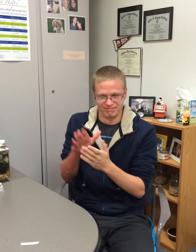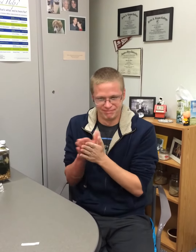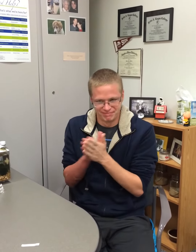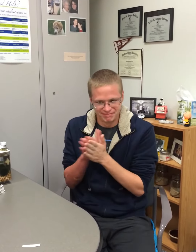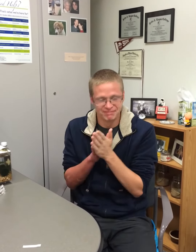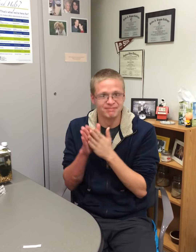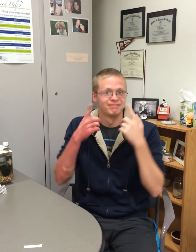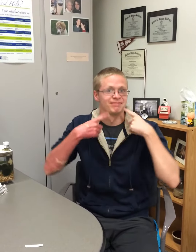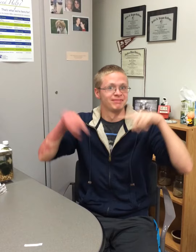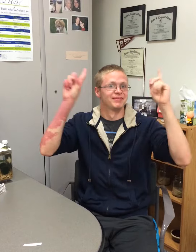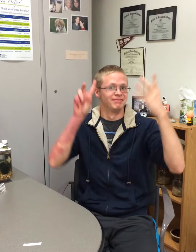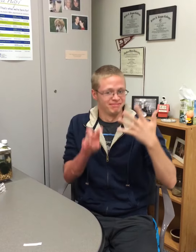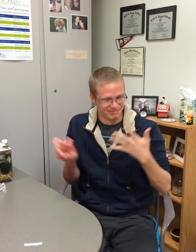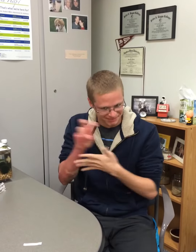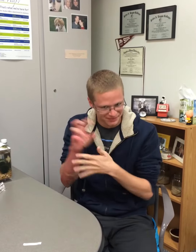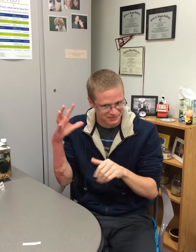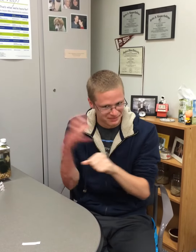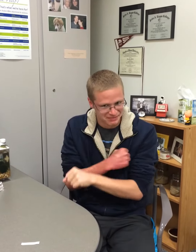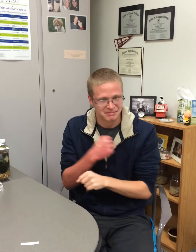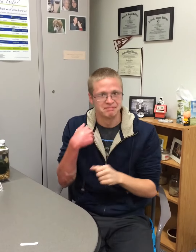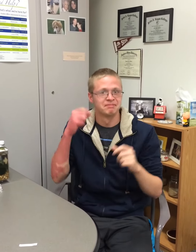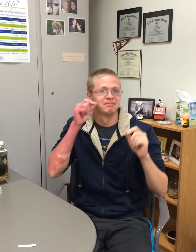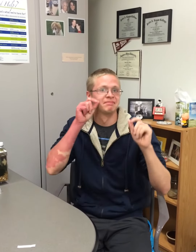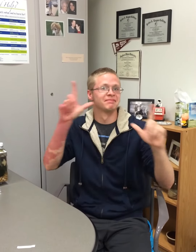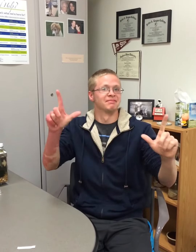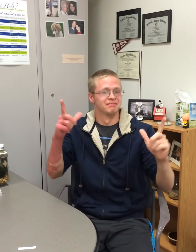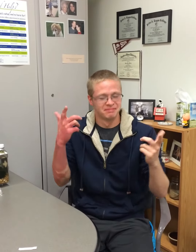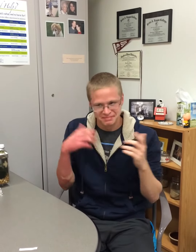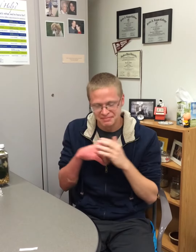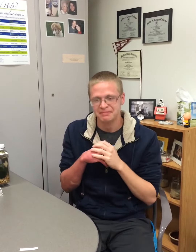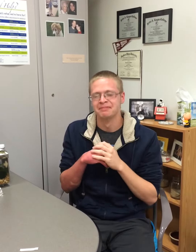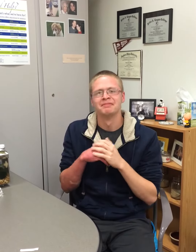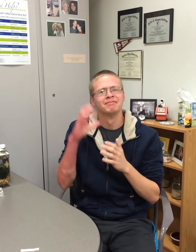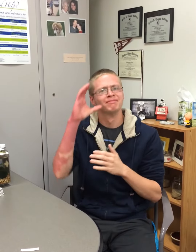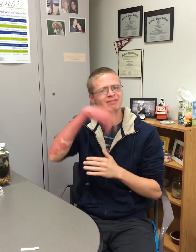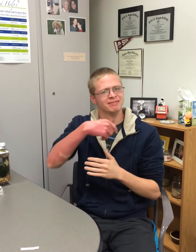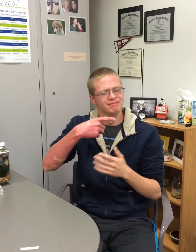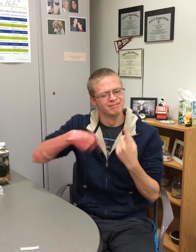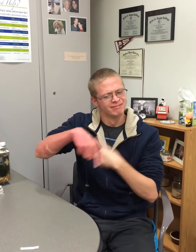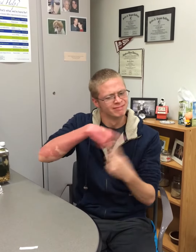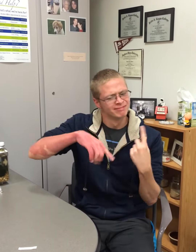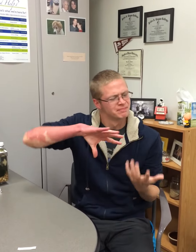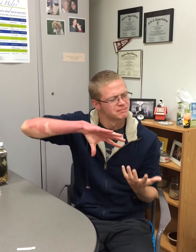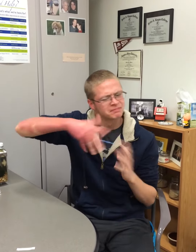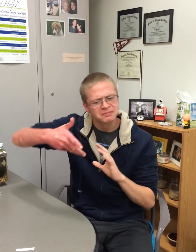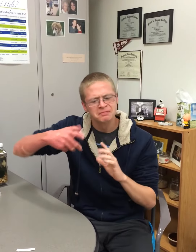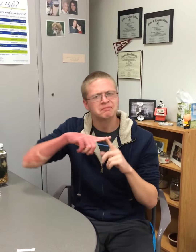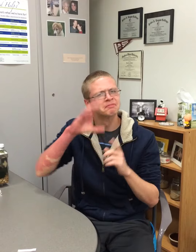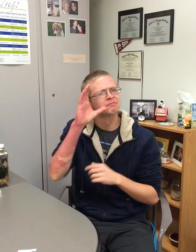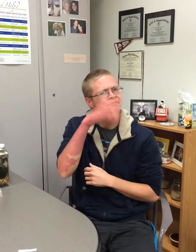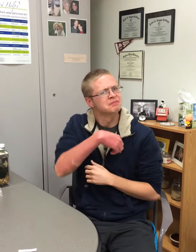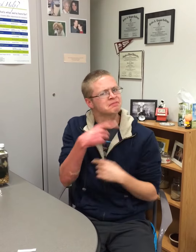I'm very motivated and excited to be involved at this level. It was a surprise to me when I won. I wasn't sure how it was going to play out